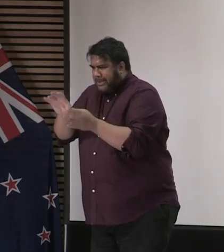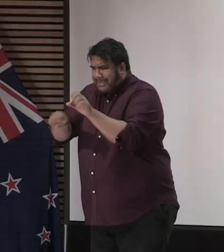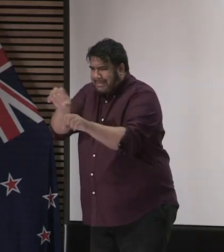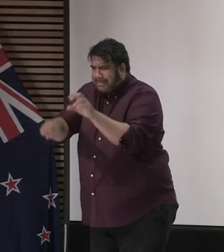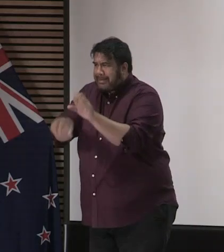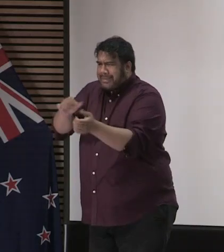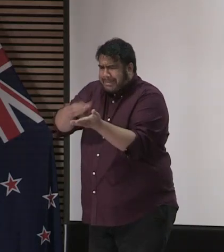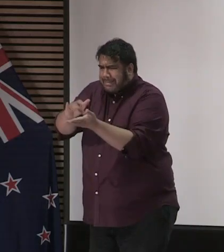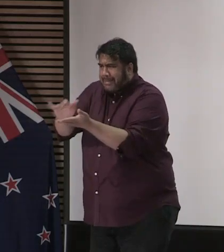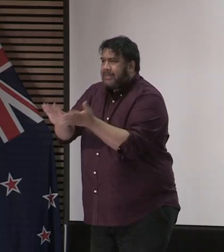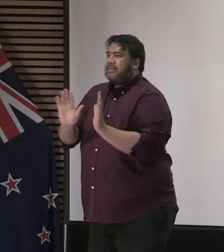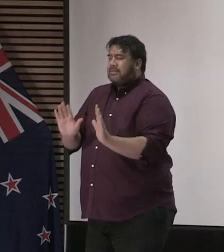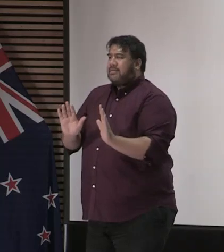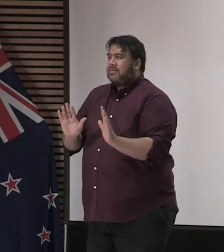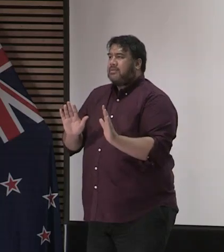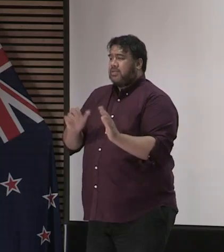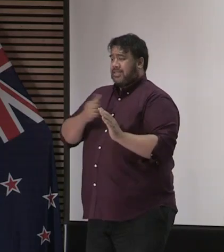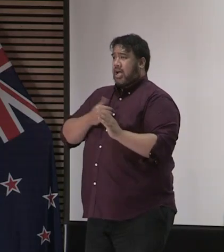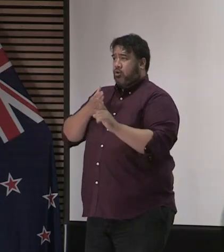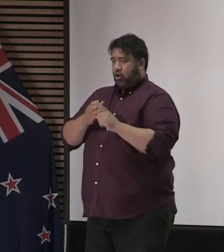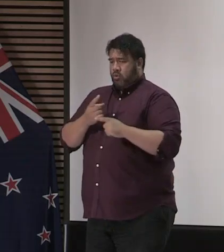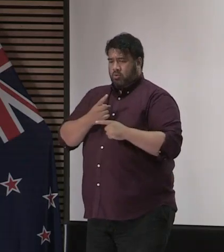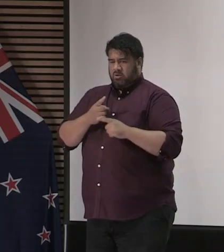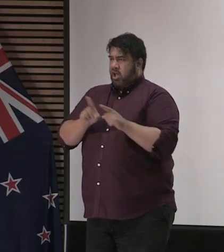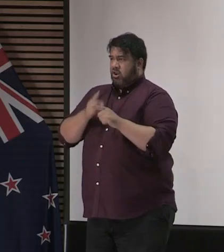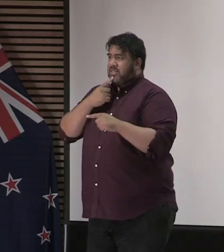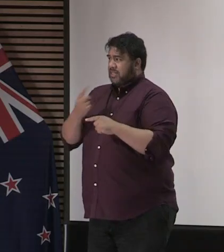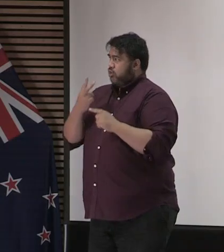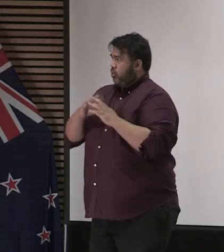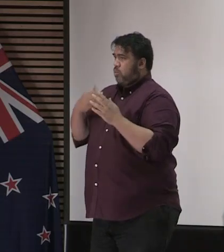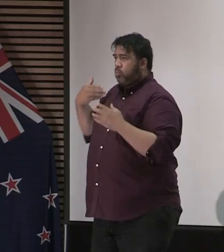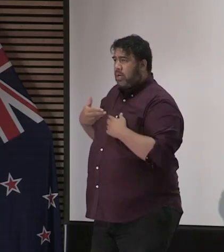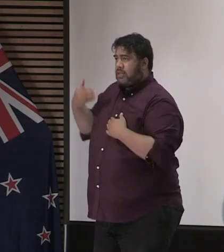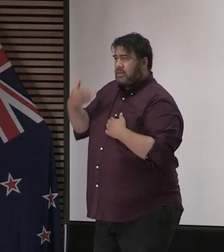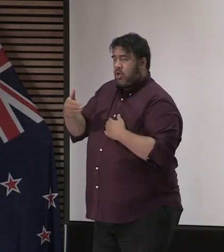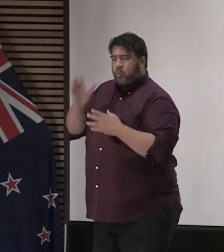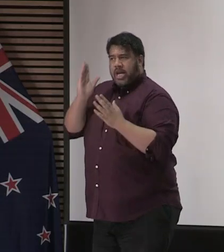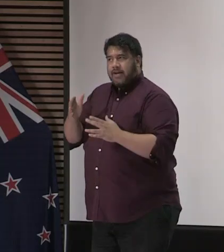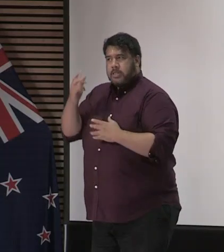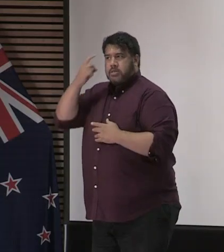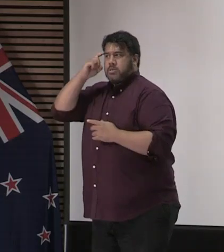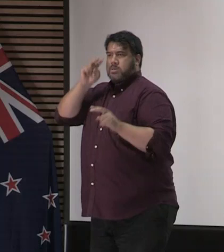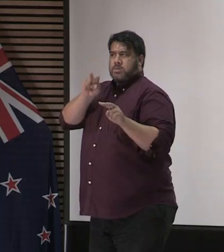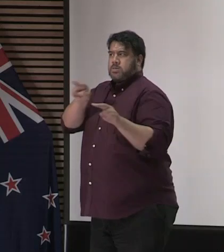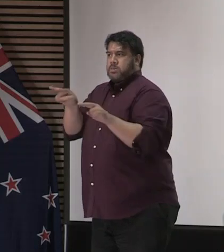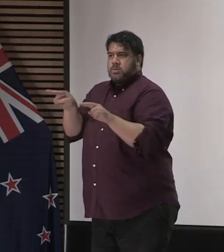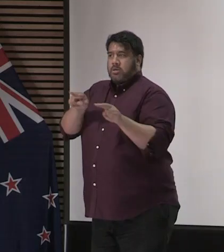we've eliminated it. Our elimination goal continues into Alert Level 3 and, as I've said quite clearly over